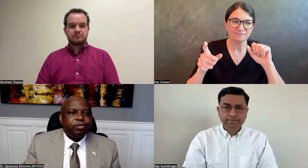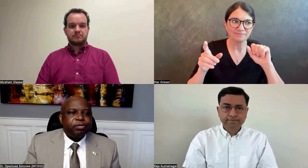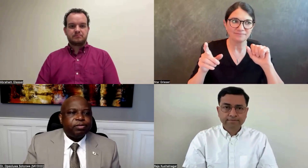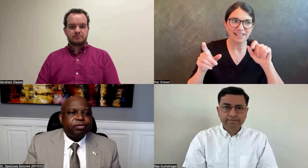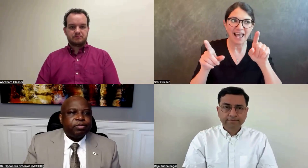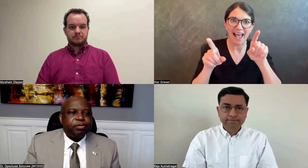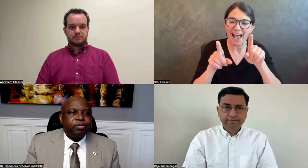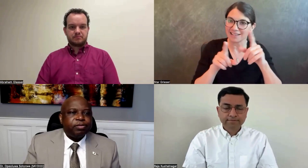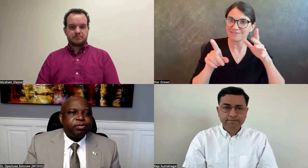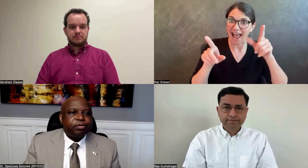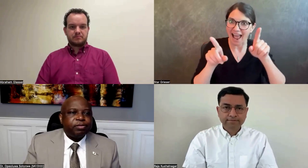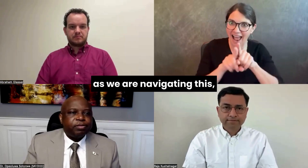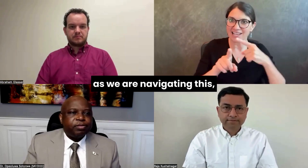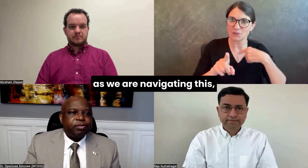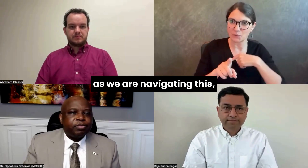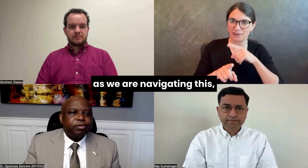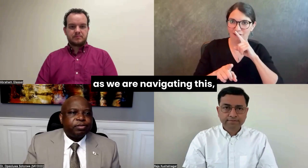as we are navigating this,